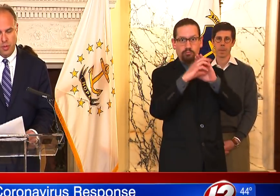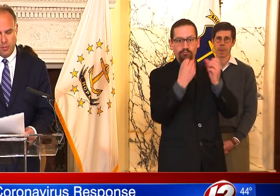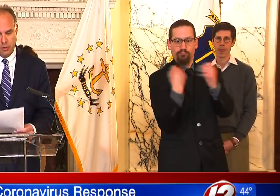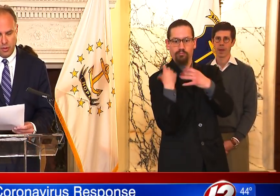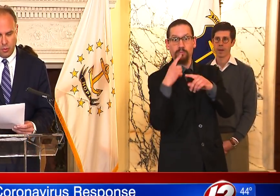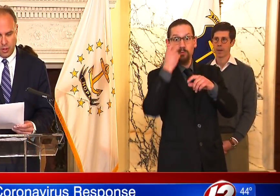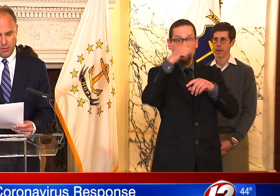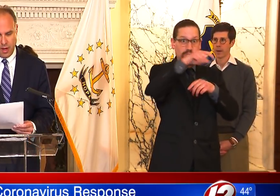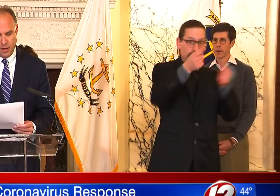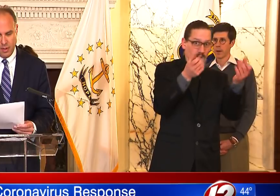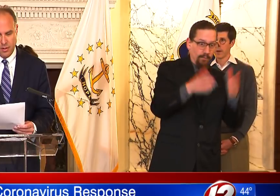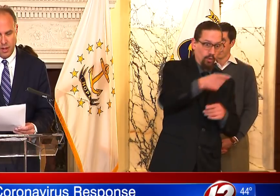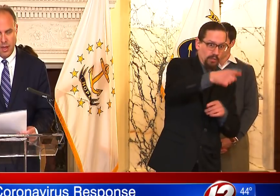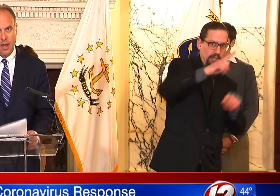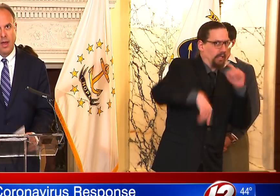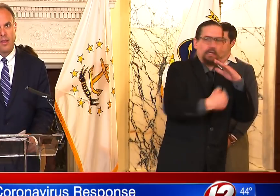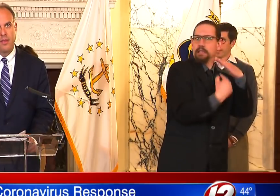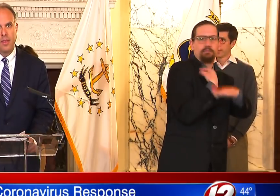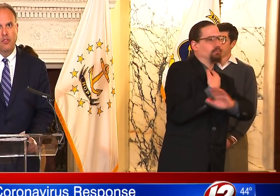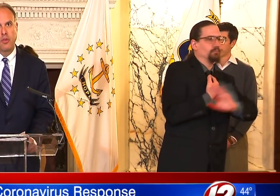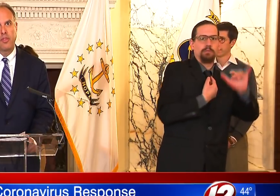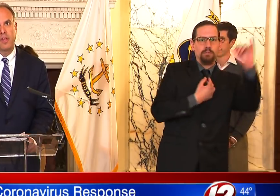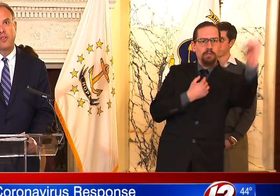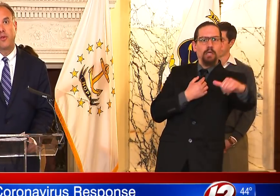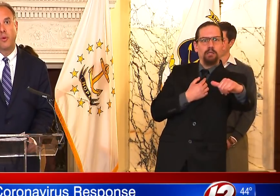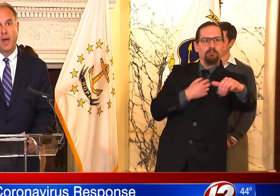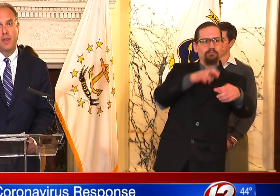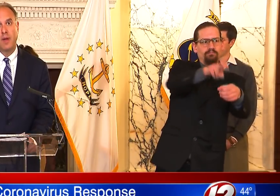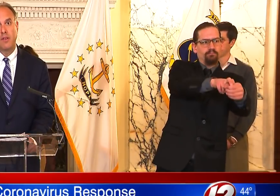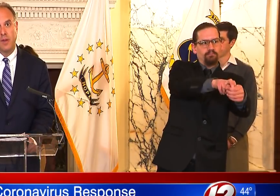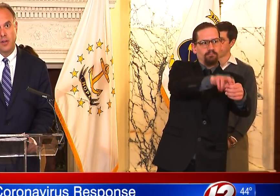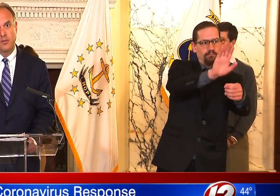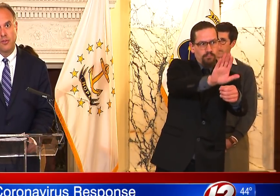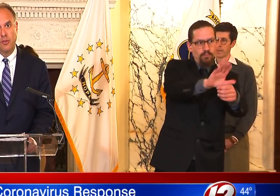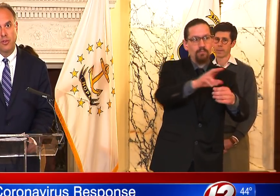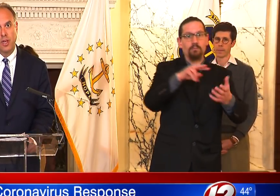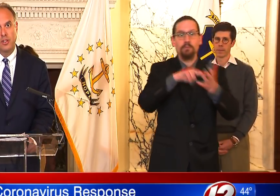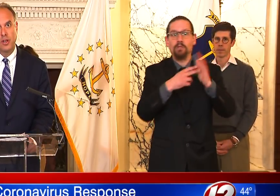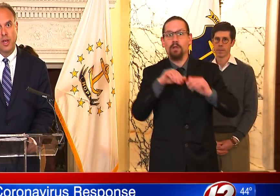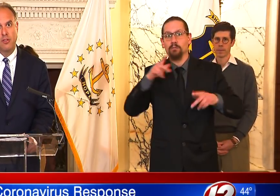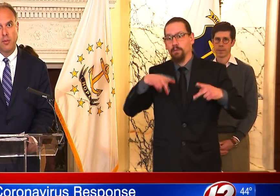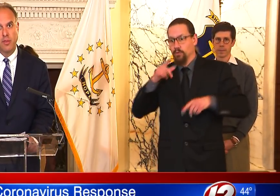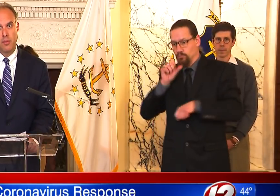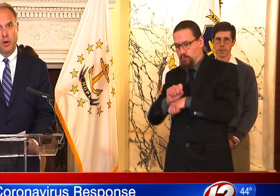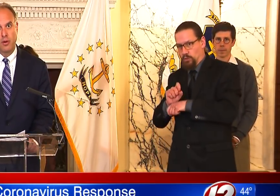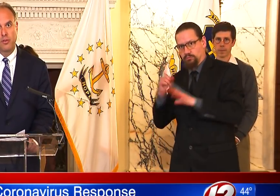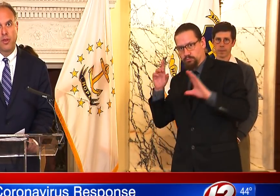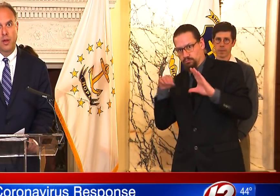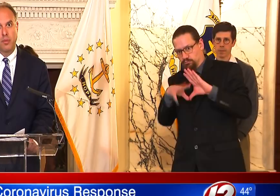EXAMPLE. TREATING SUCH PEOPLE WITH RESPECT, OF COURSE, BUT TRYING NOT TO INTRODUCE NEW PEOPLE TO